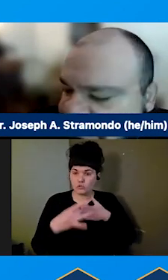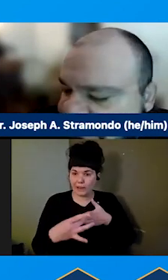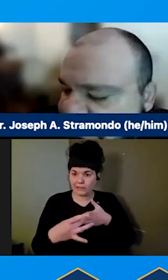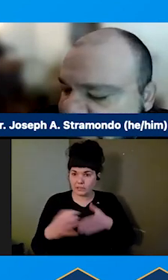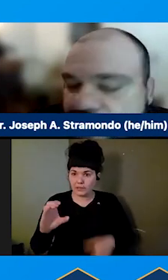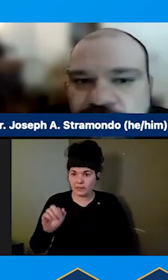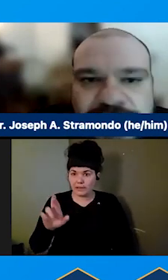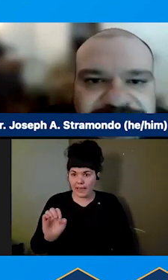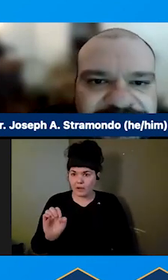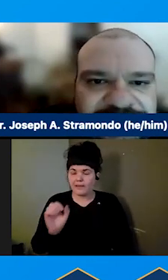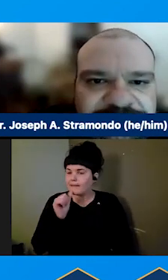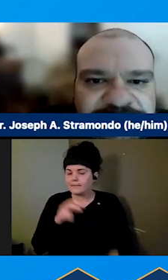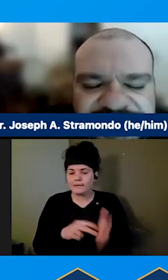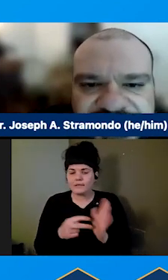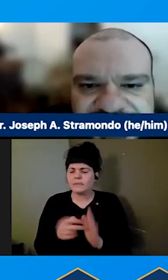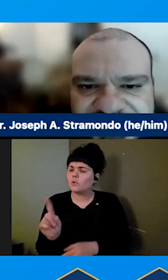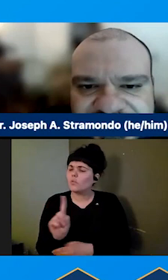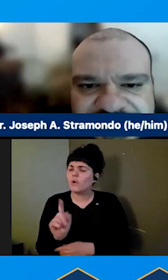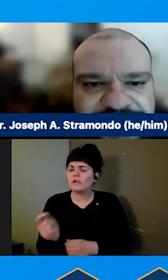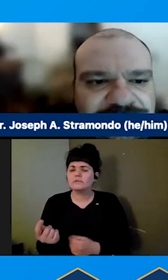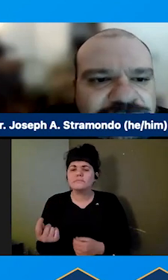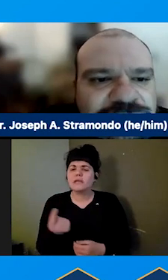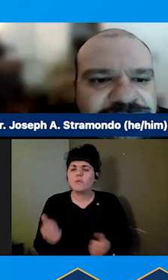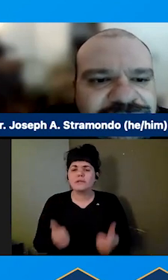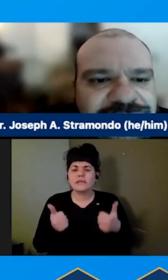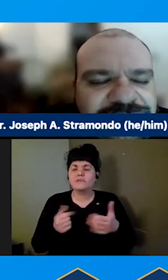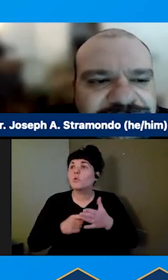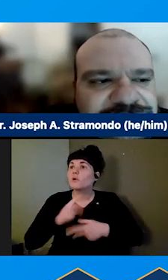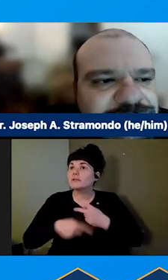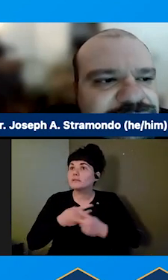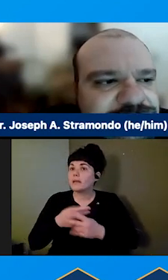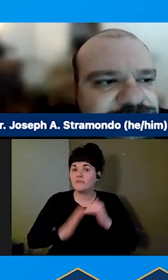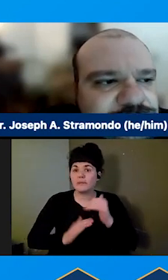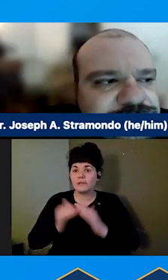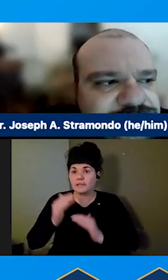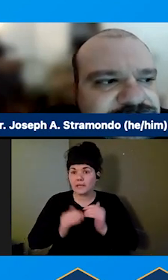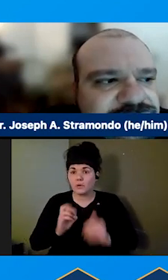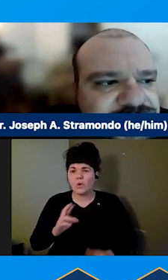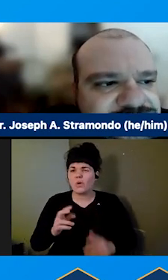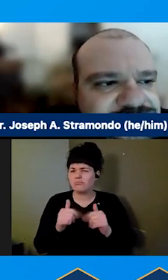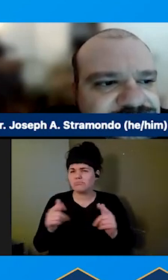someone lives or what kind of building it is or so on and so